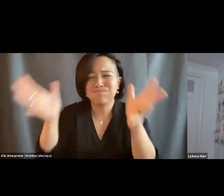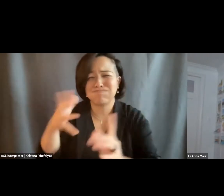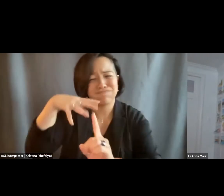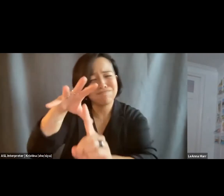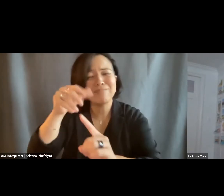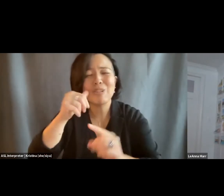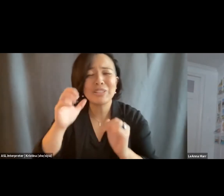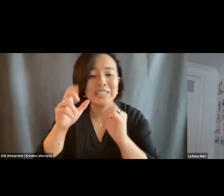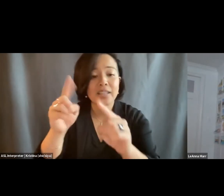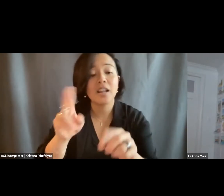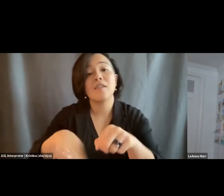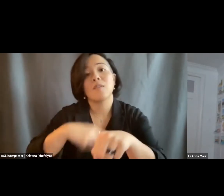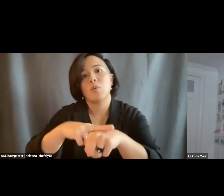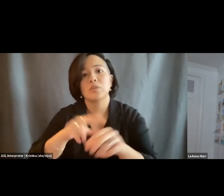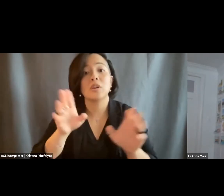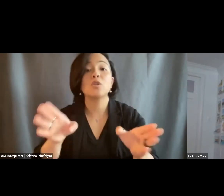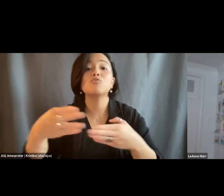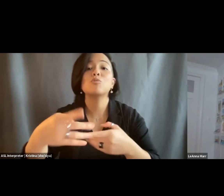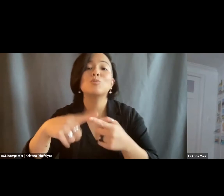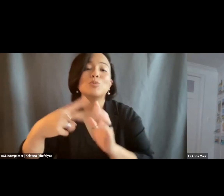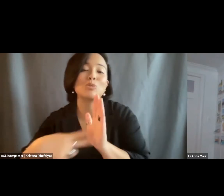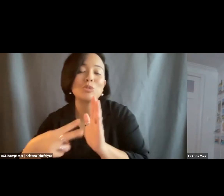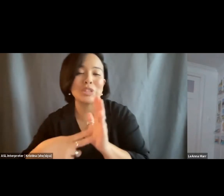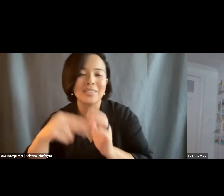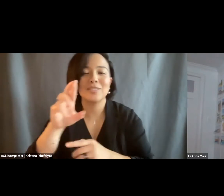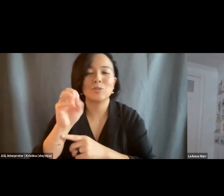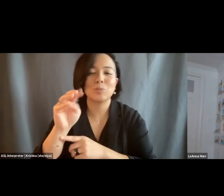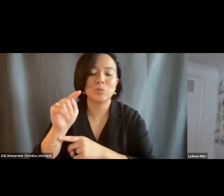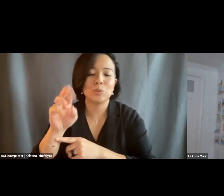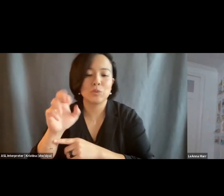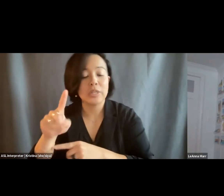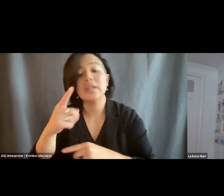And of course, Room to Read. I started my career as an adult literacy practitioner